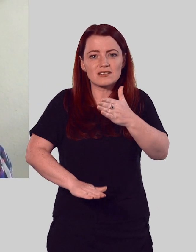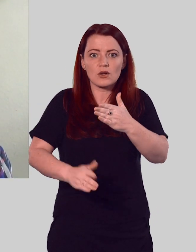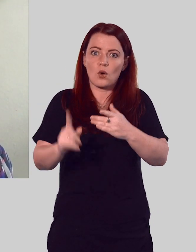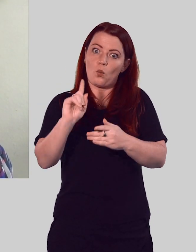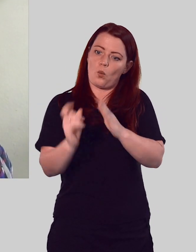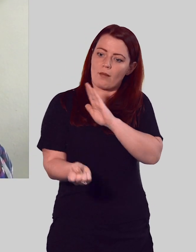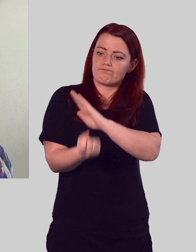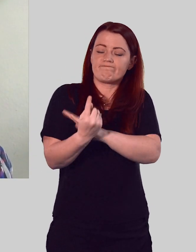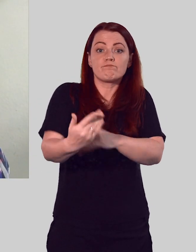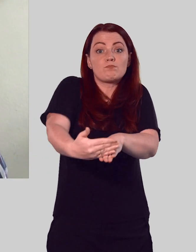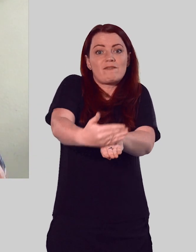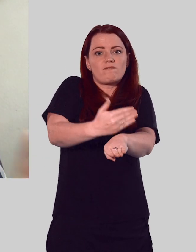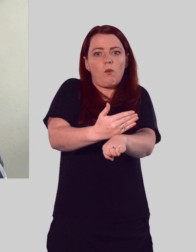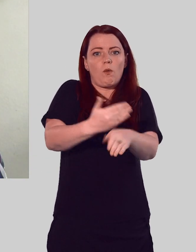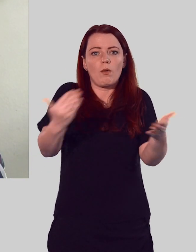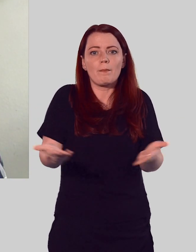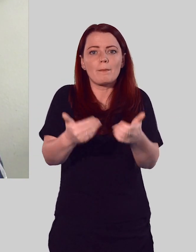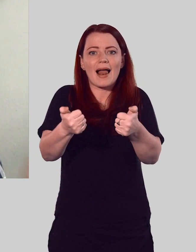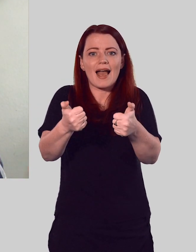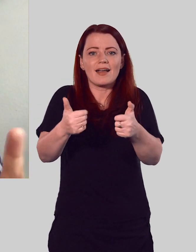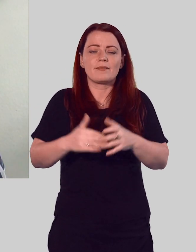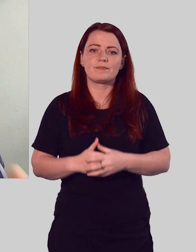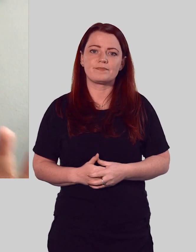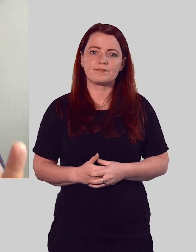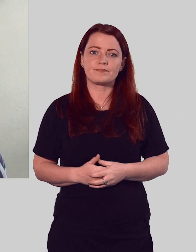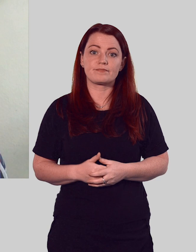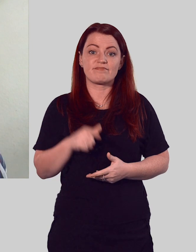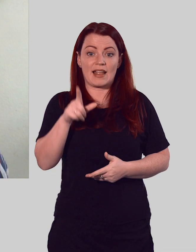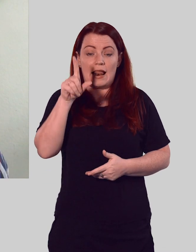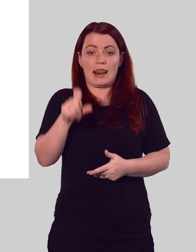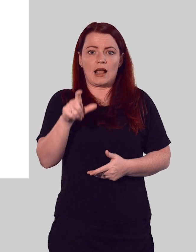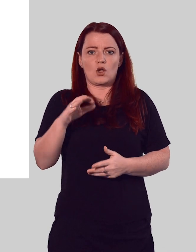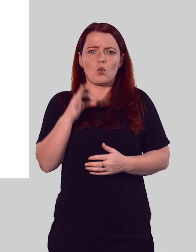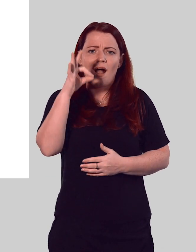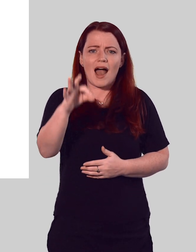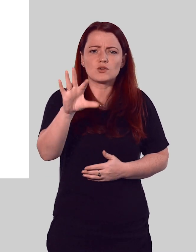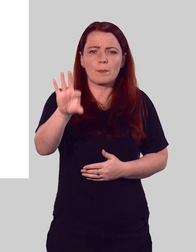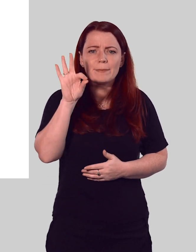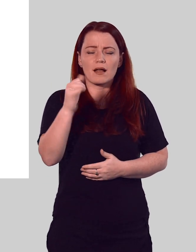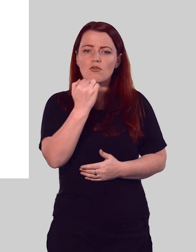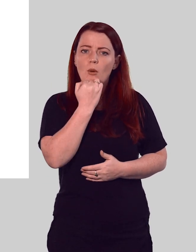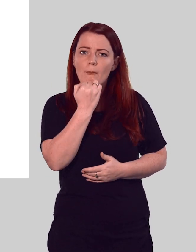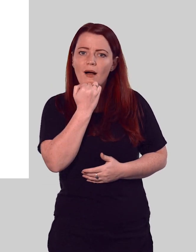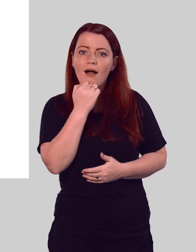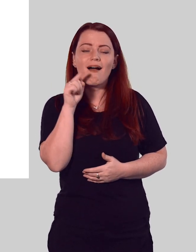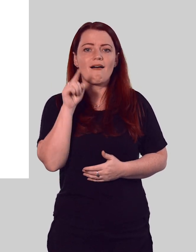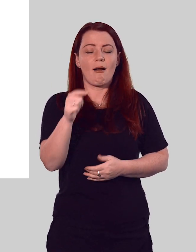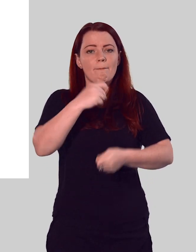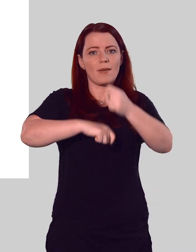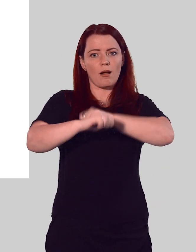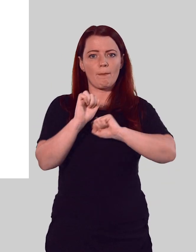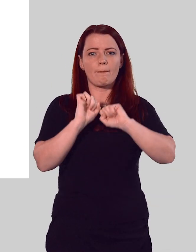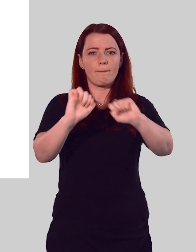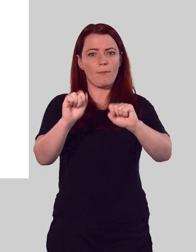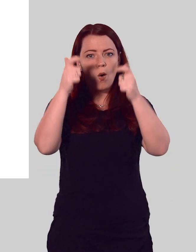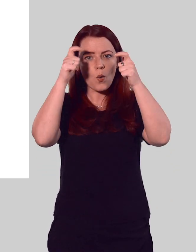Through this link you're told about the hotel and asked to pick a number, this is the number of your hotel room, say you're in